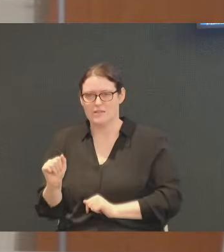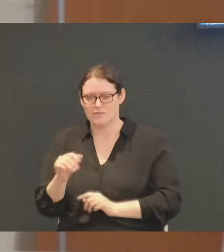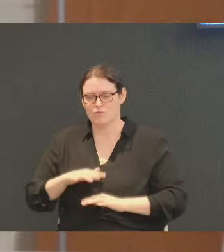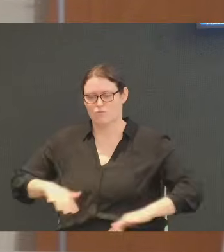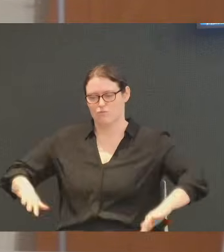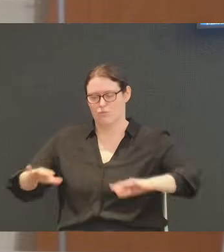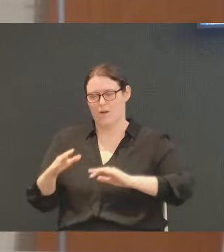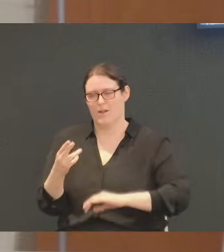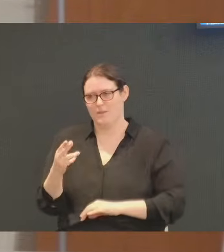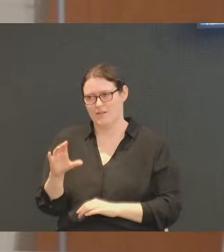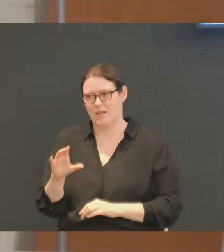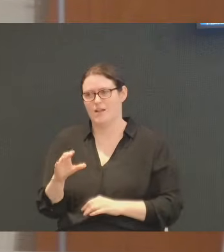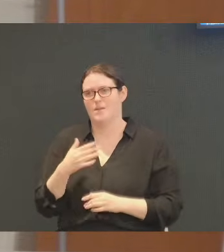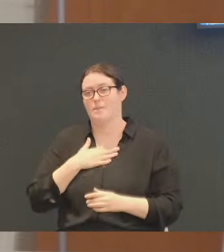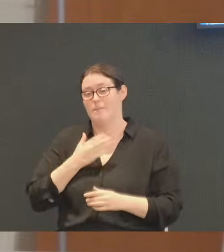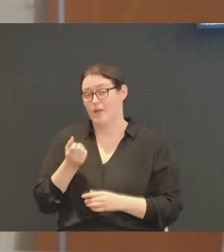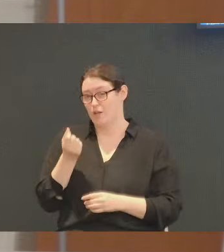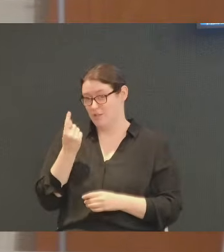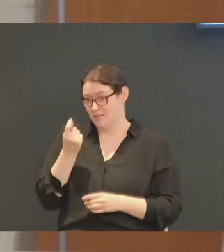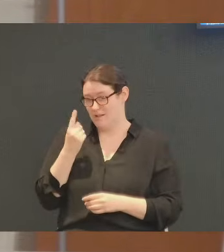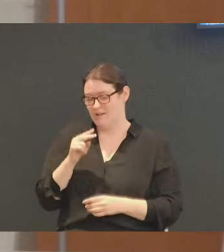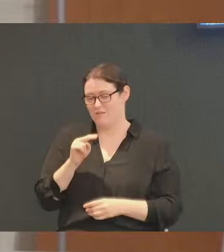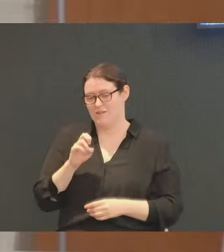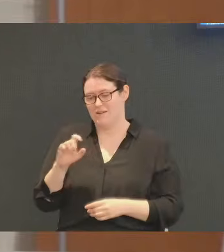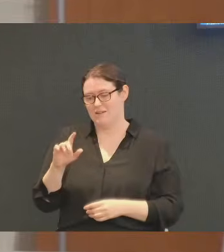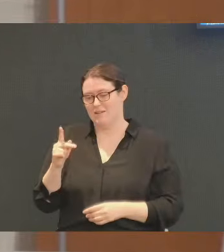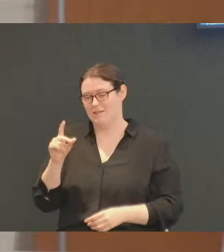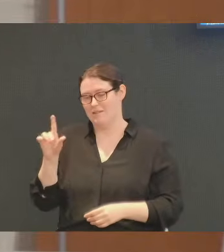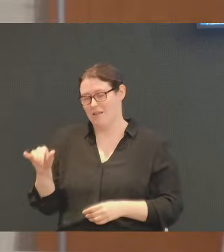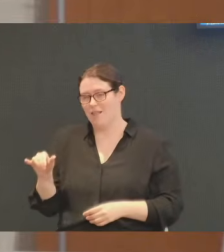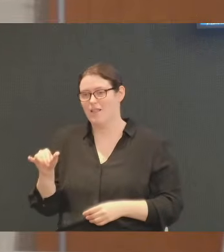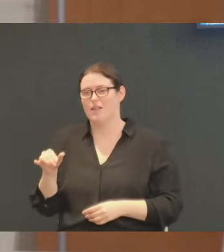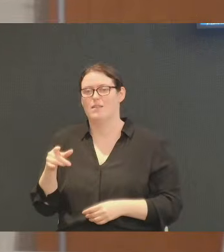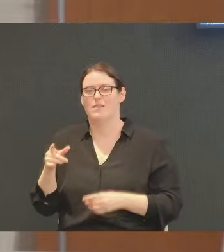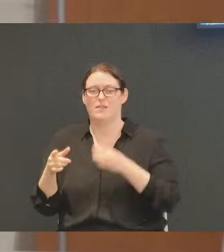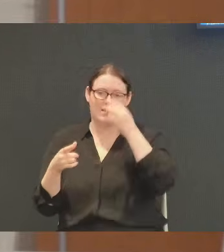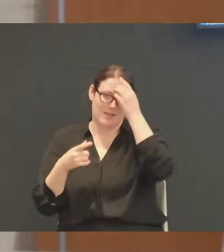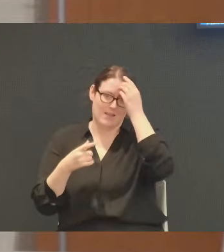And so I my understanding through Neil Kelly is that they are coming forward with recommendations